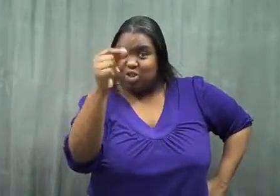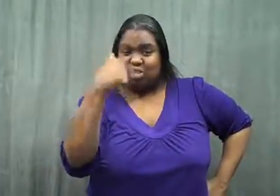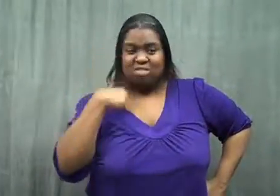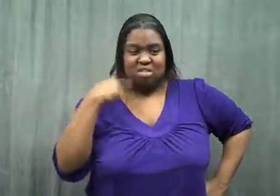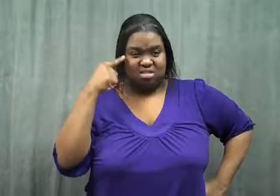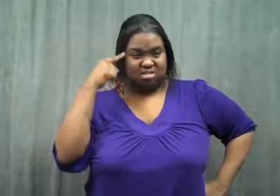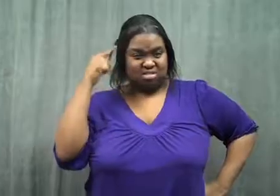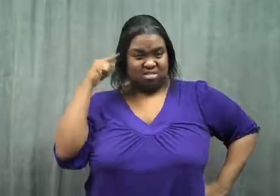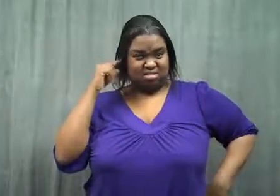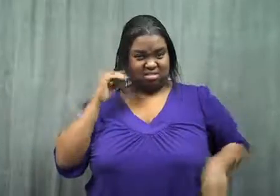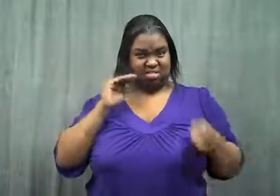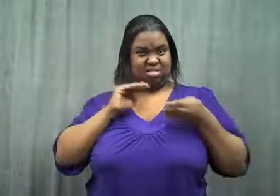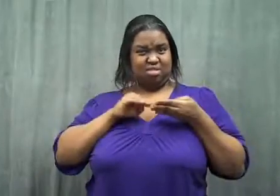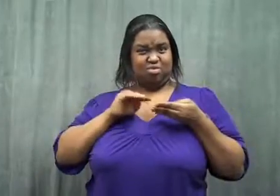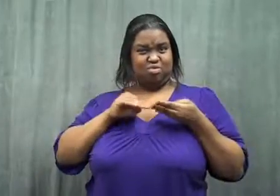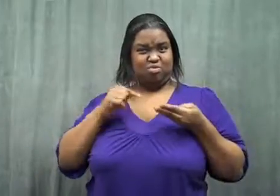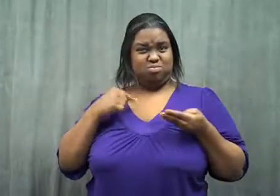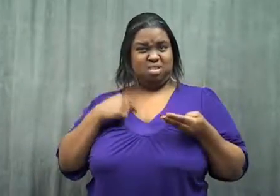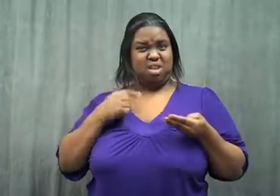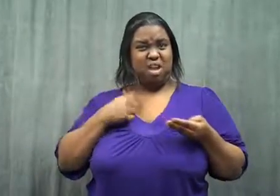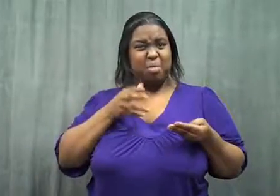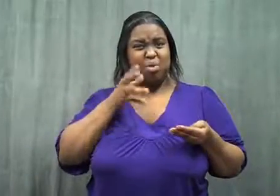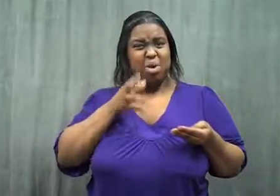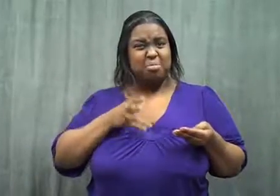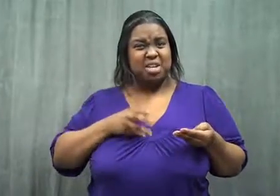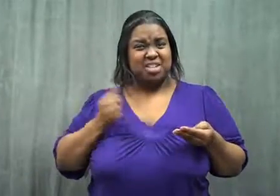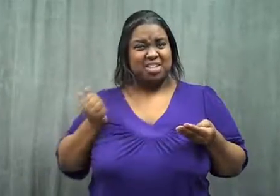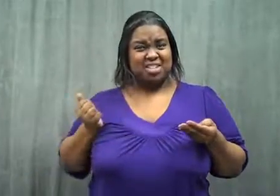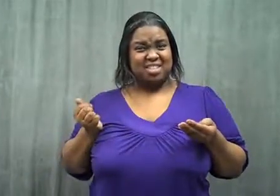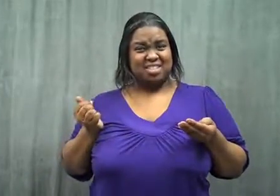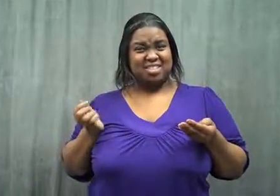I was thinking, "Excuse me.. I'm a woman!"